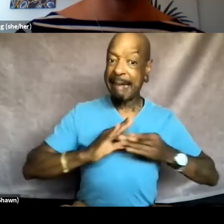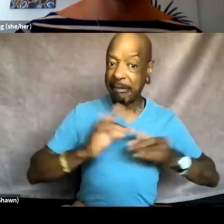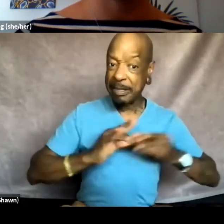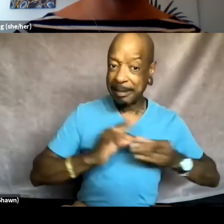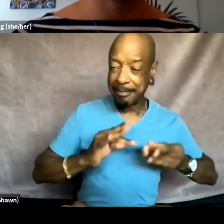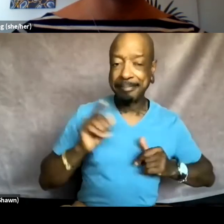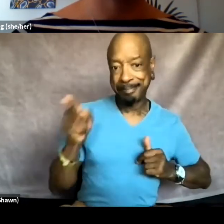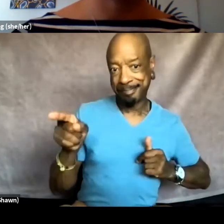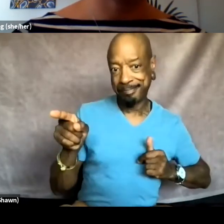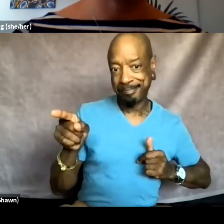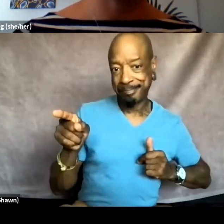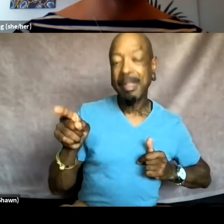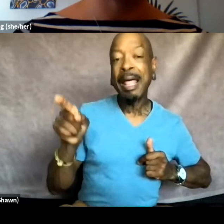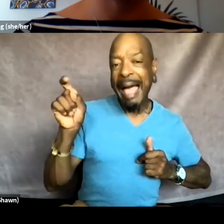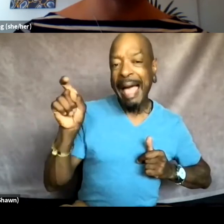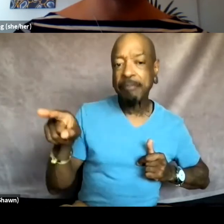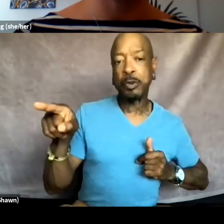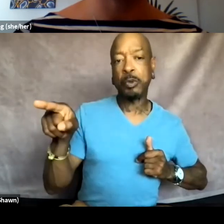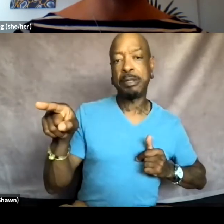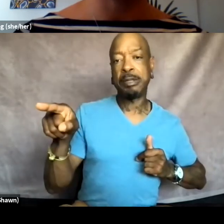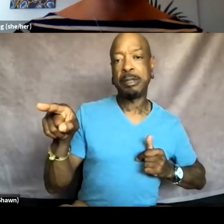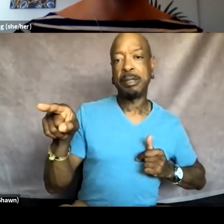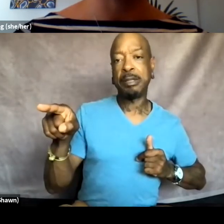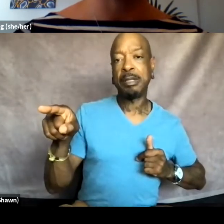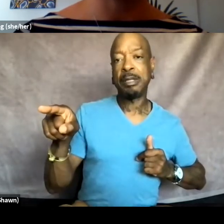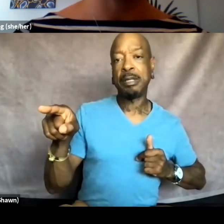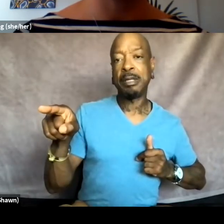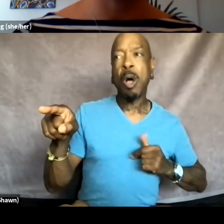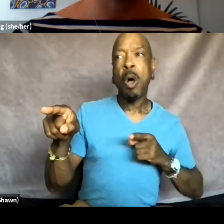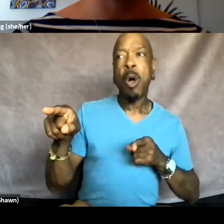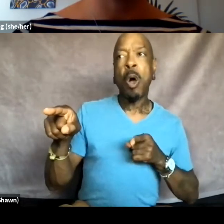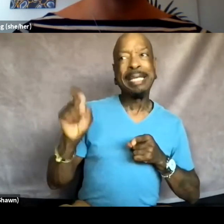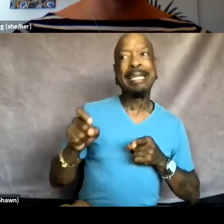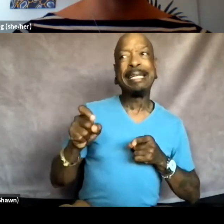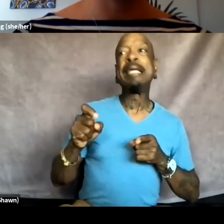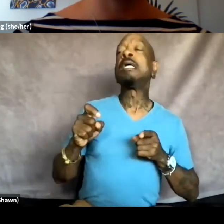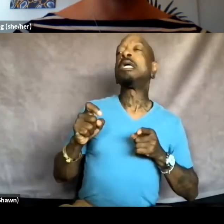Keah Brown: Be in the want of their approval, so I find that, for me, interesting porn is